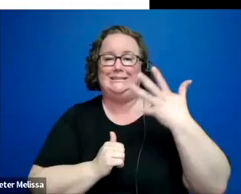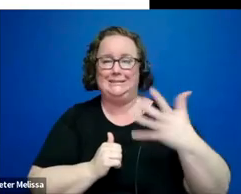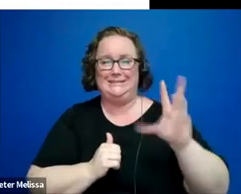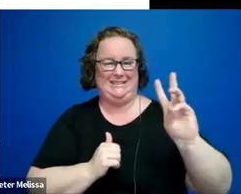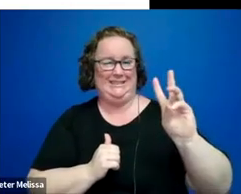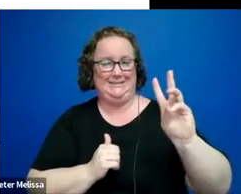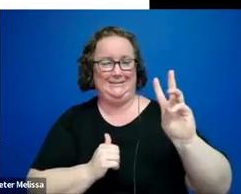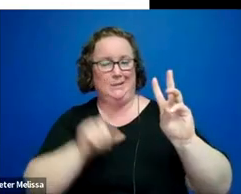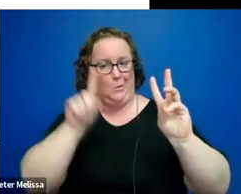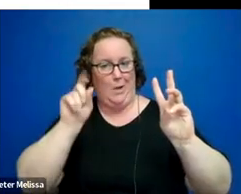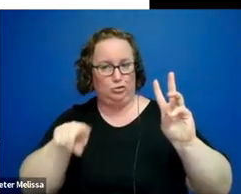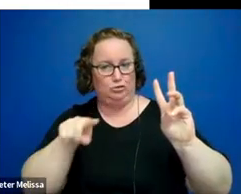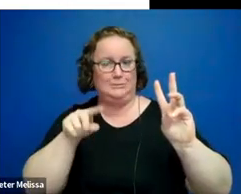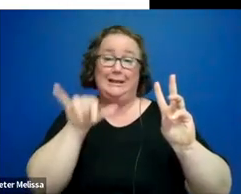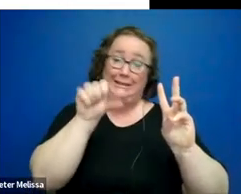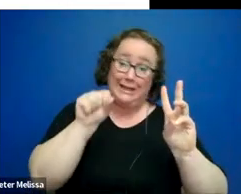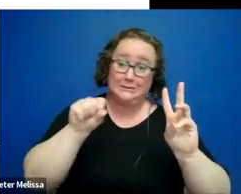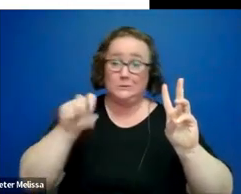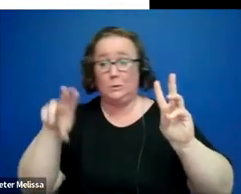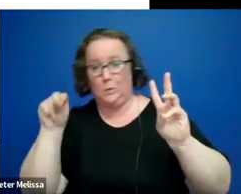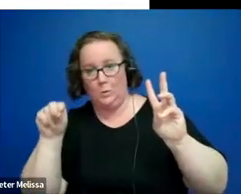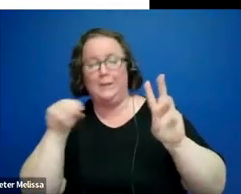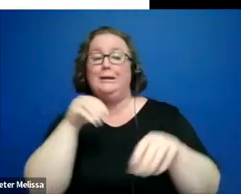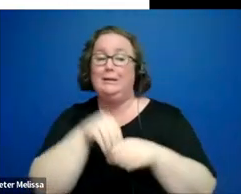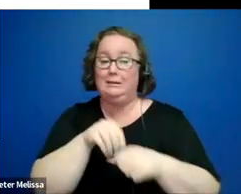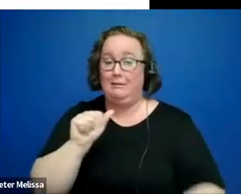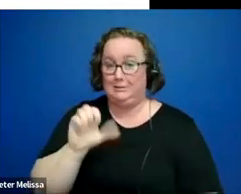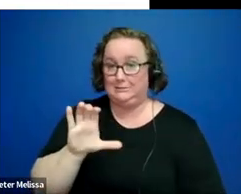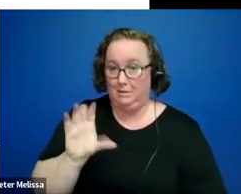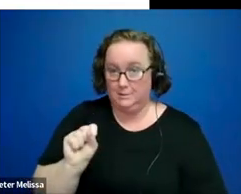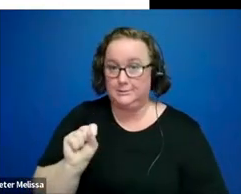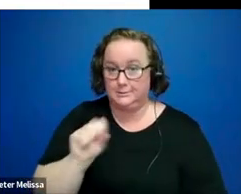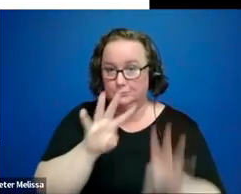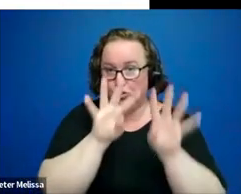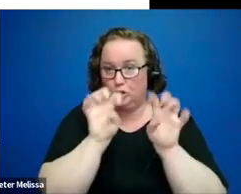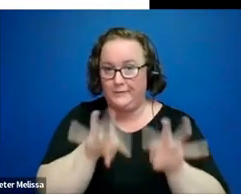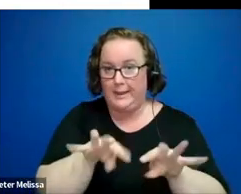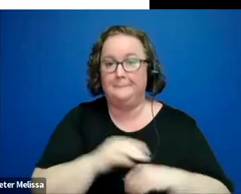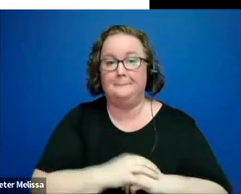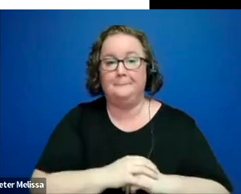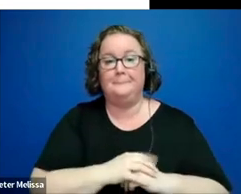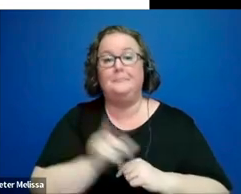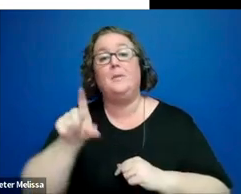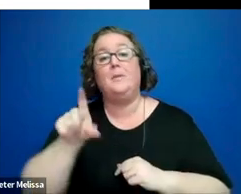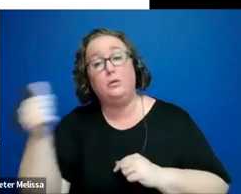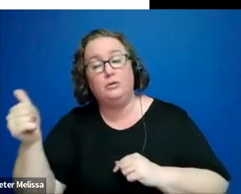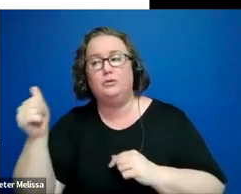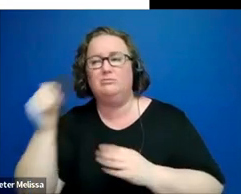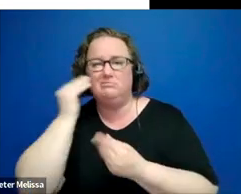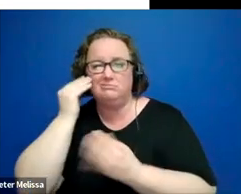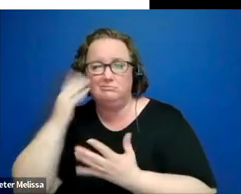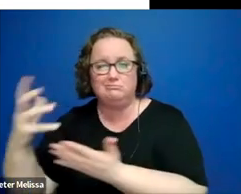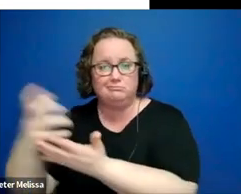These are in the ACS and they are also in other data sets as well in data collection efforts.